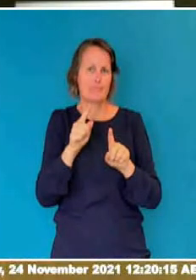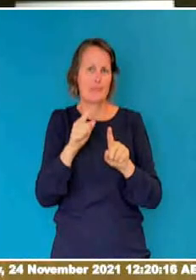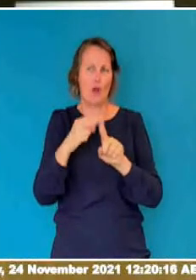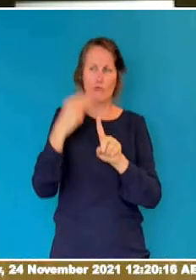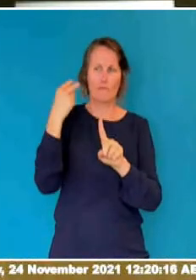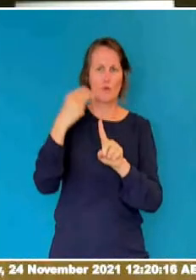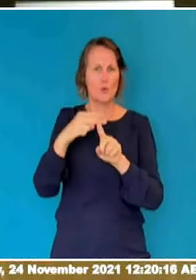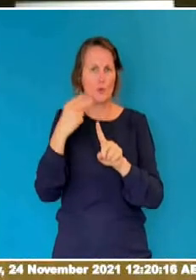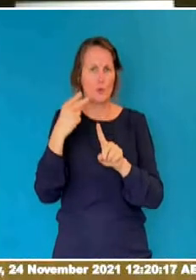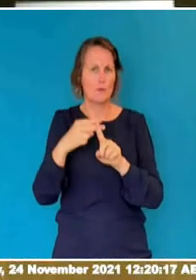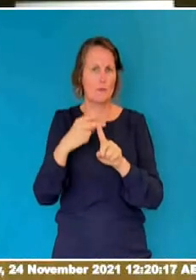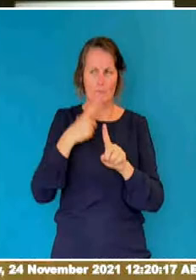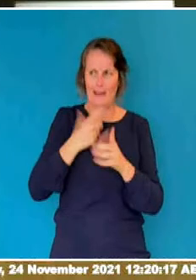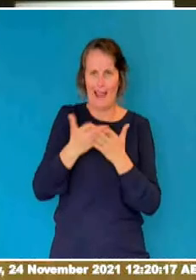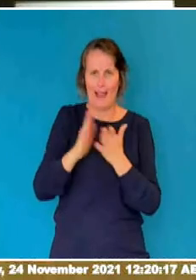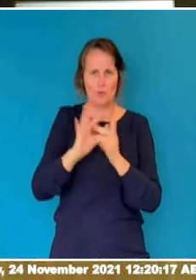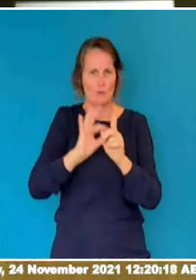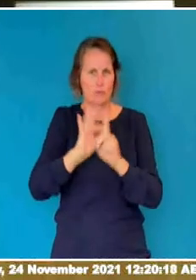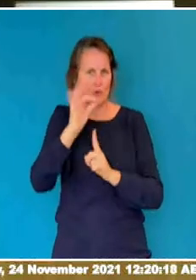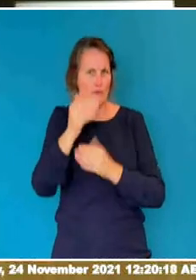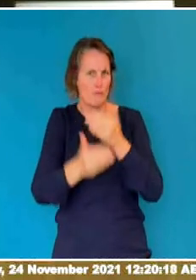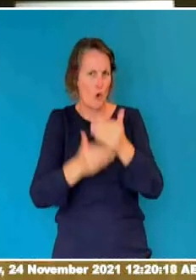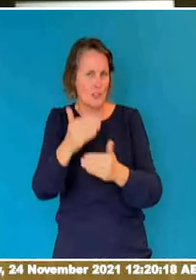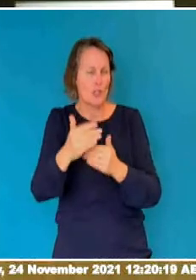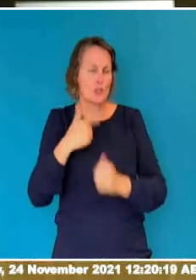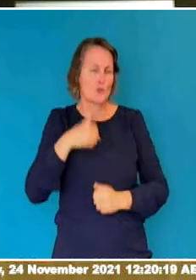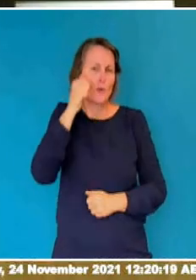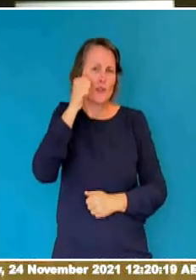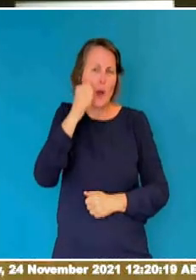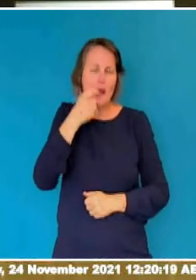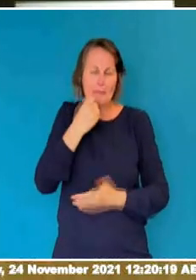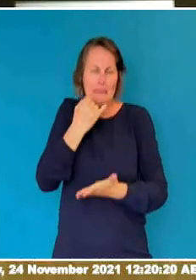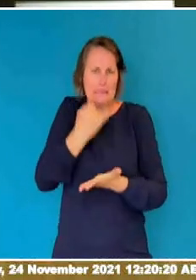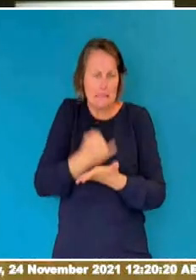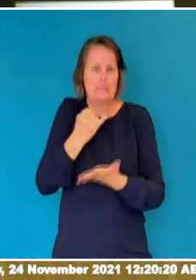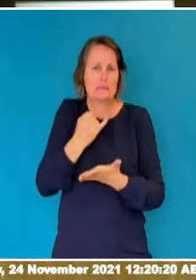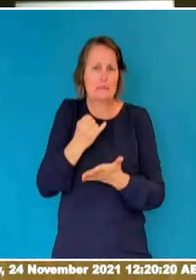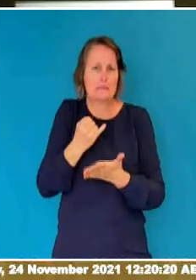because we agree there are flaws there, and that would make it challenging for the